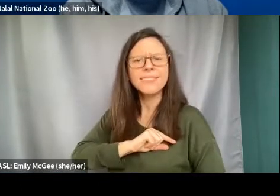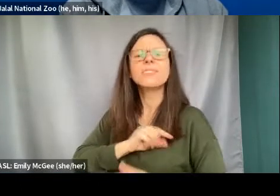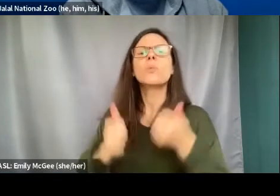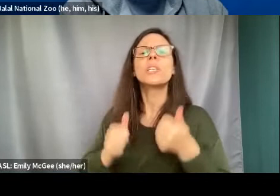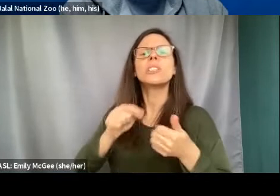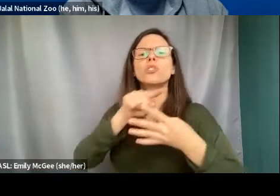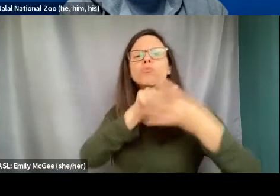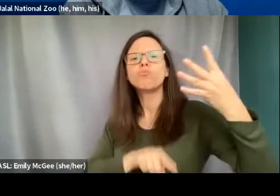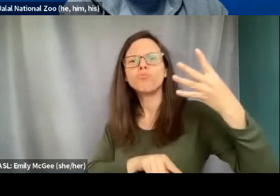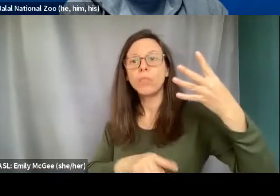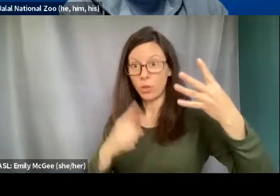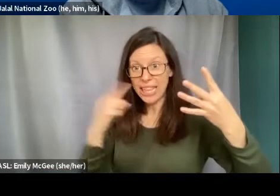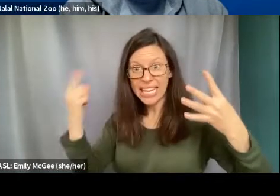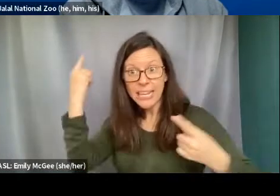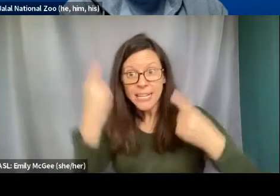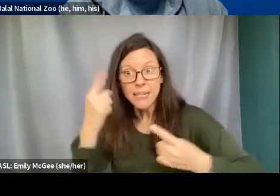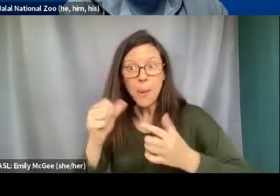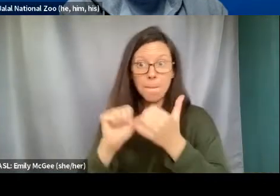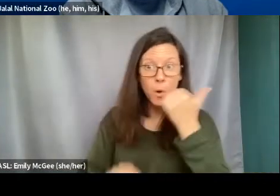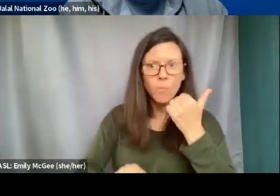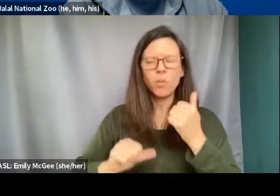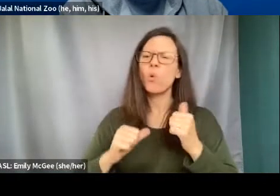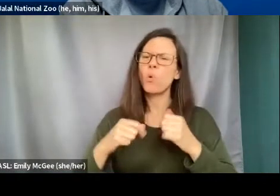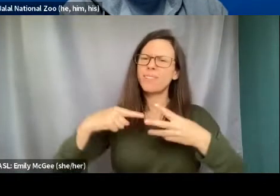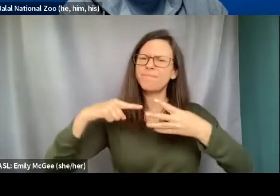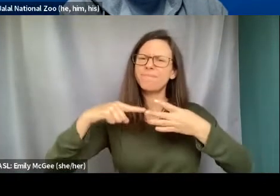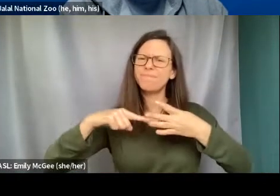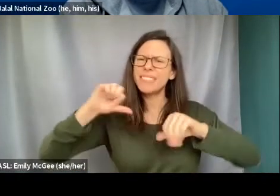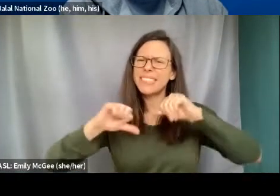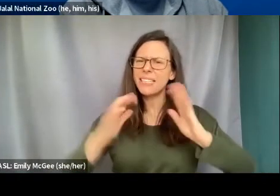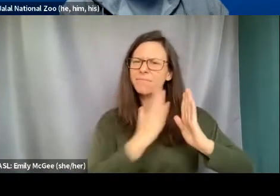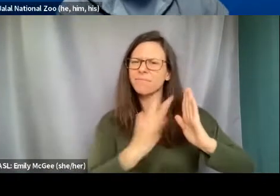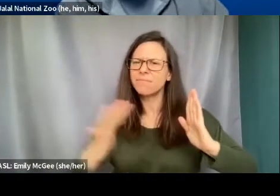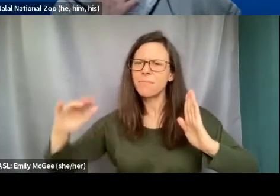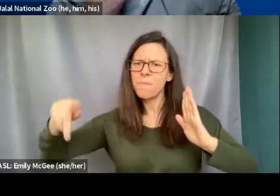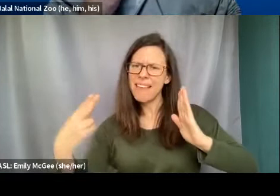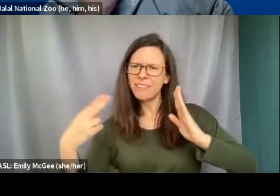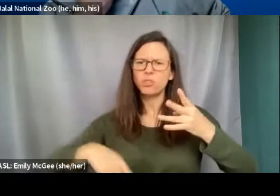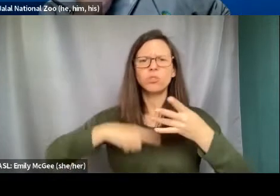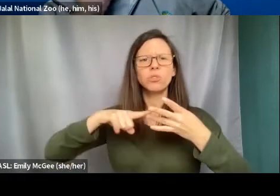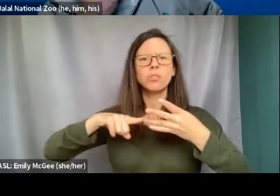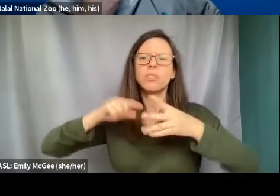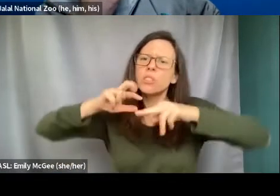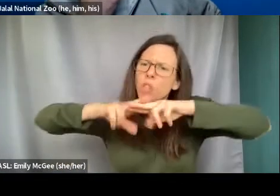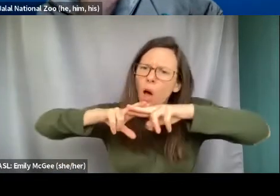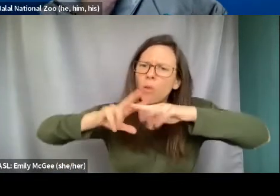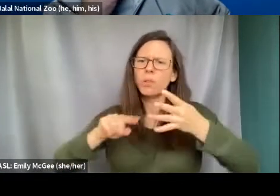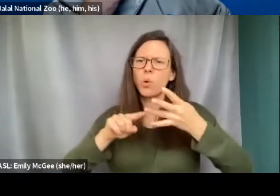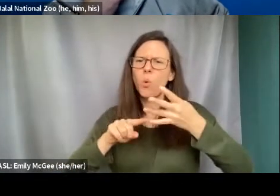Do you think poop, pH, salts, and/or bacteria? So I'll give you a couple seconds on that poll